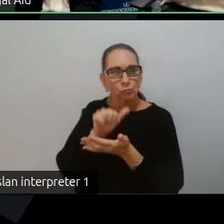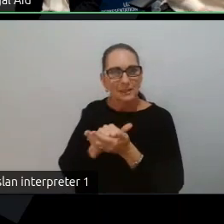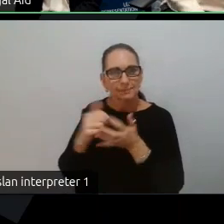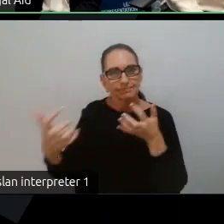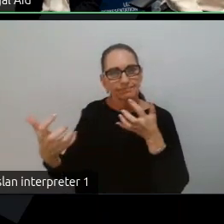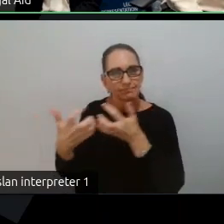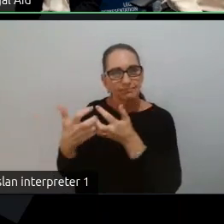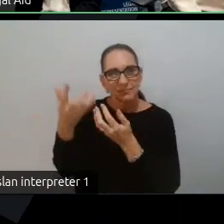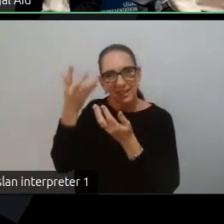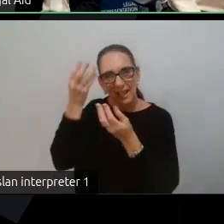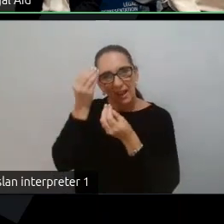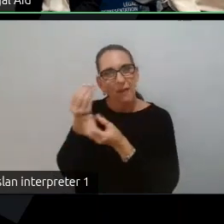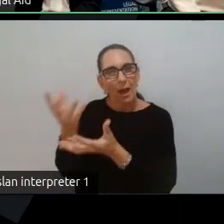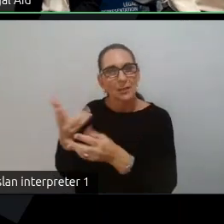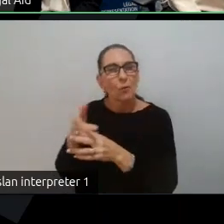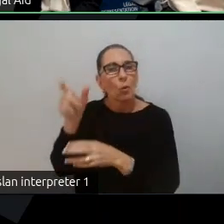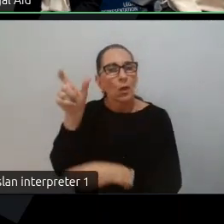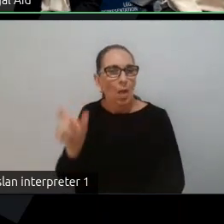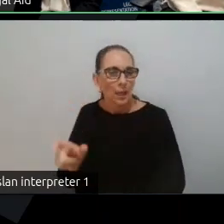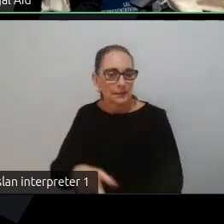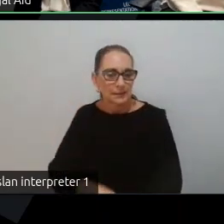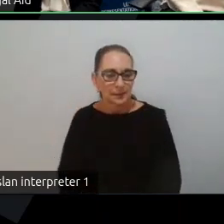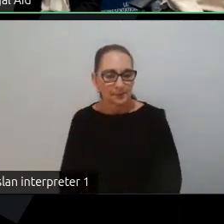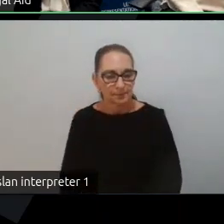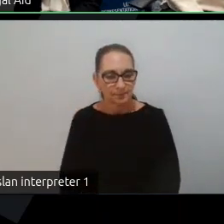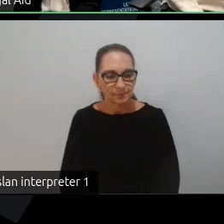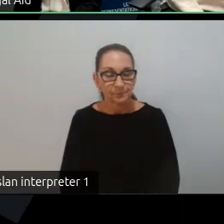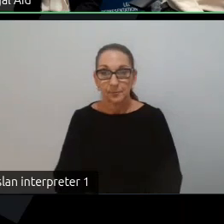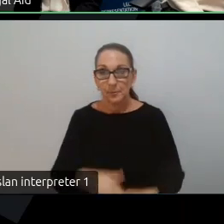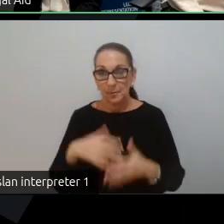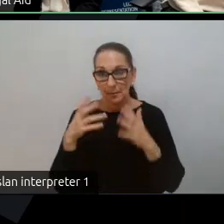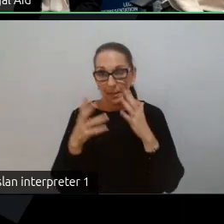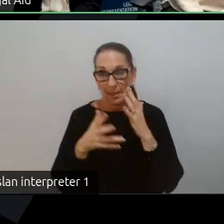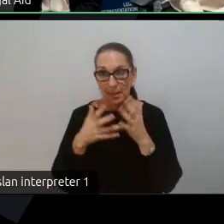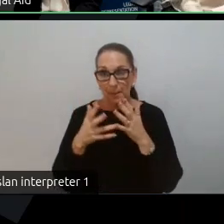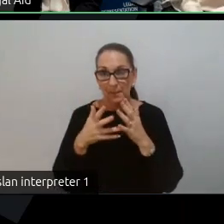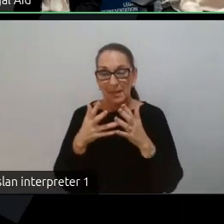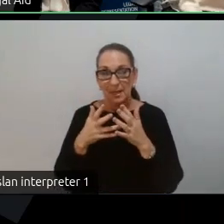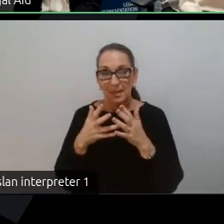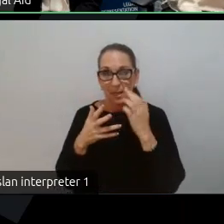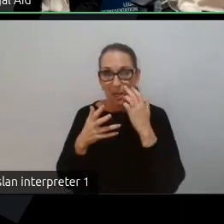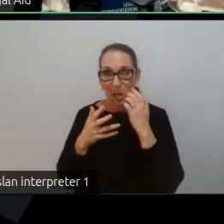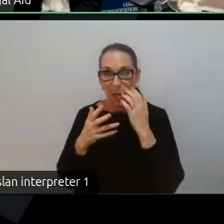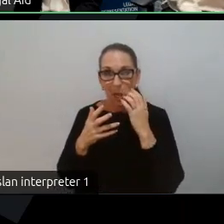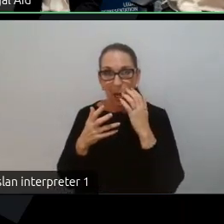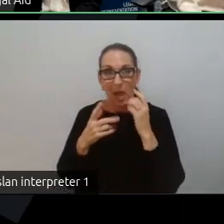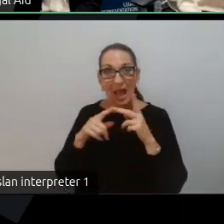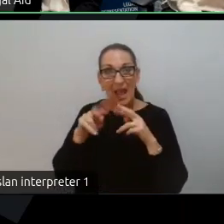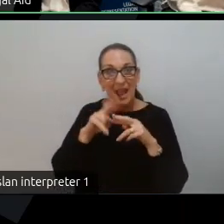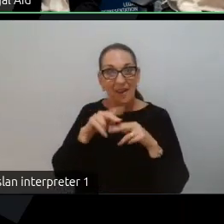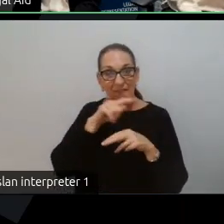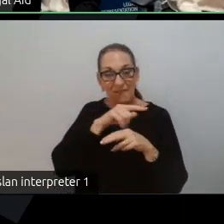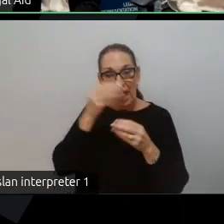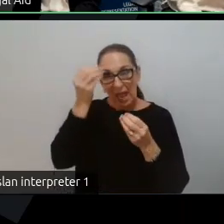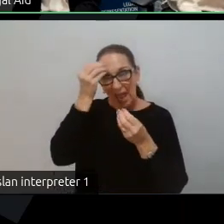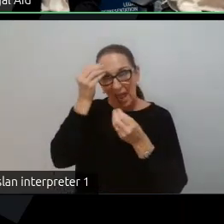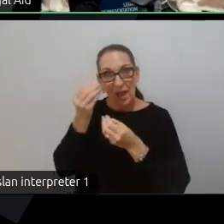for that client. And when the advice um is um occurring, the lawyer will provide